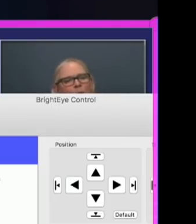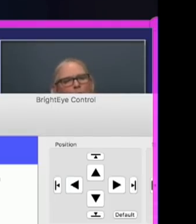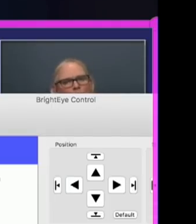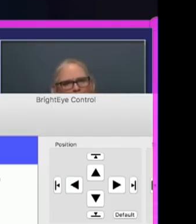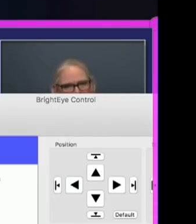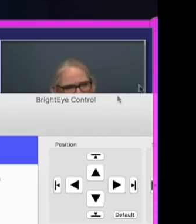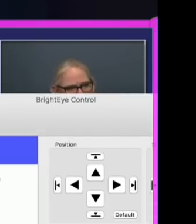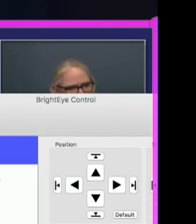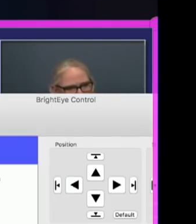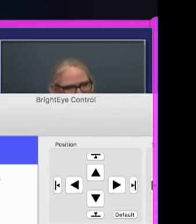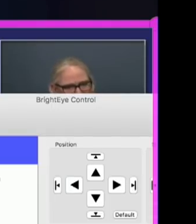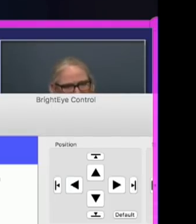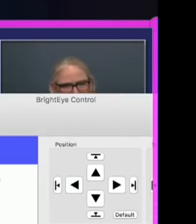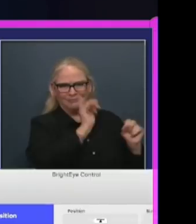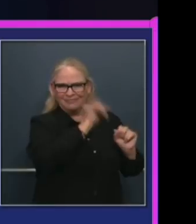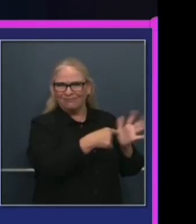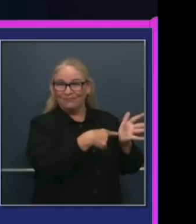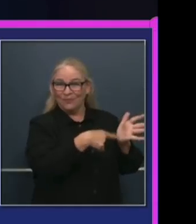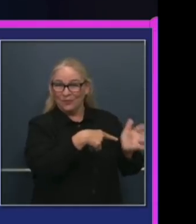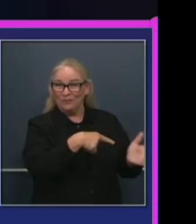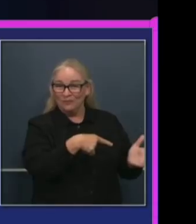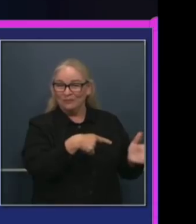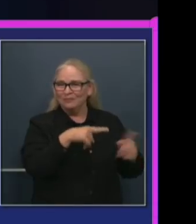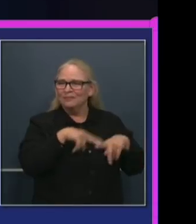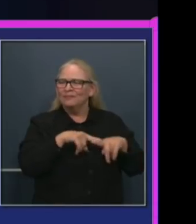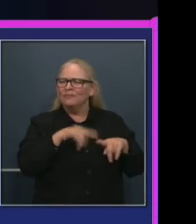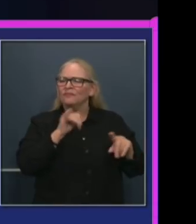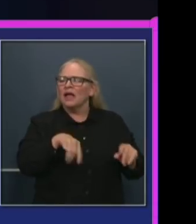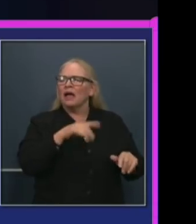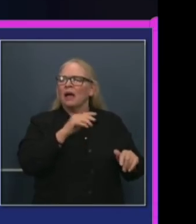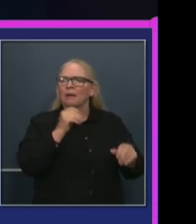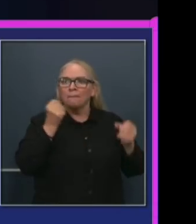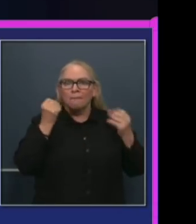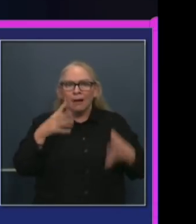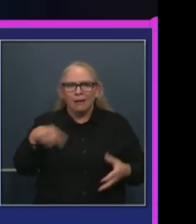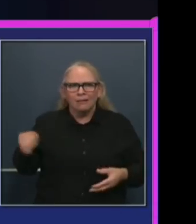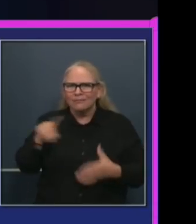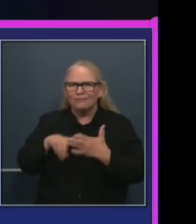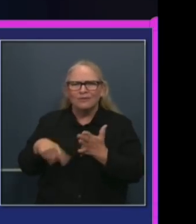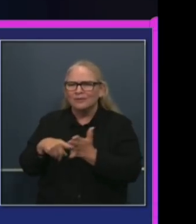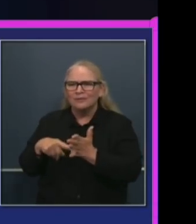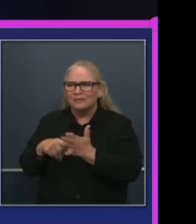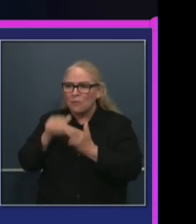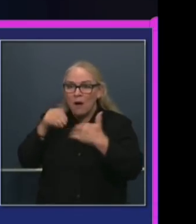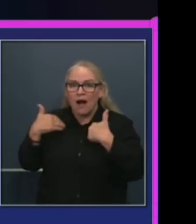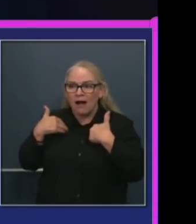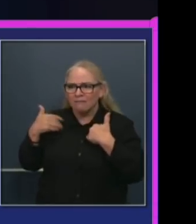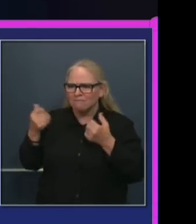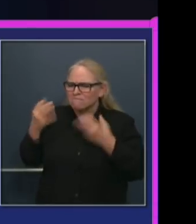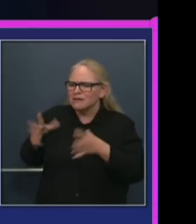HAVE CAPACITY TO GO TO A HOME IN ONE INSTANCE AND EXPAND PART